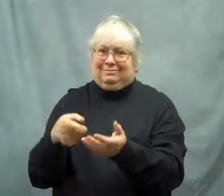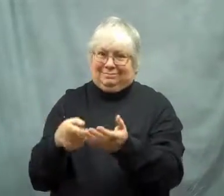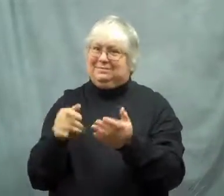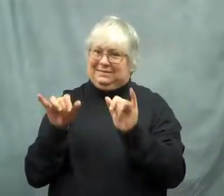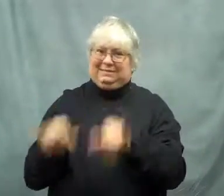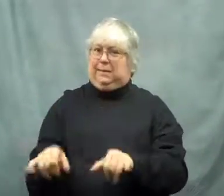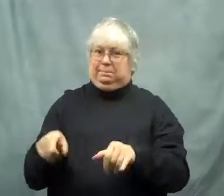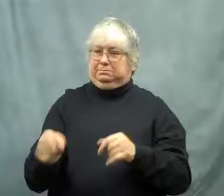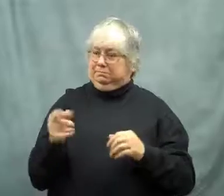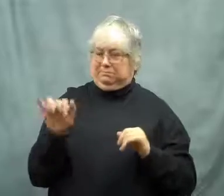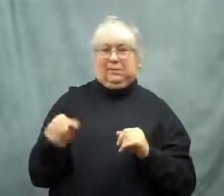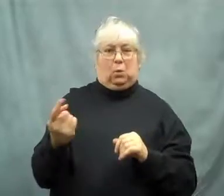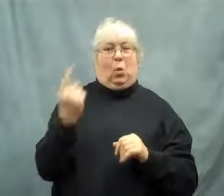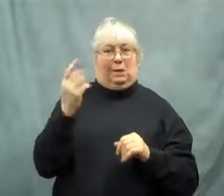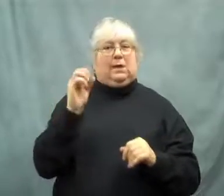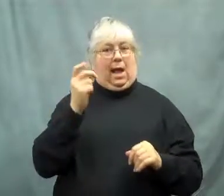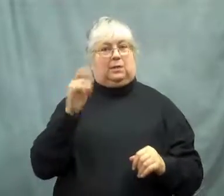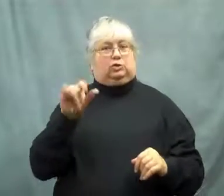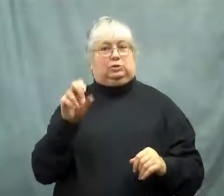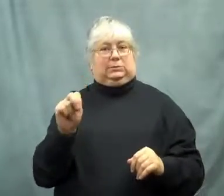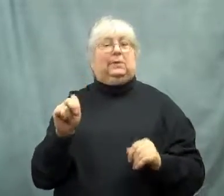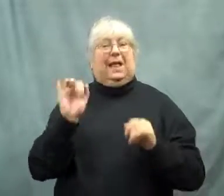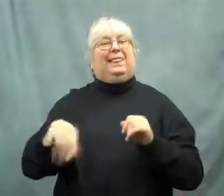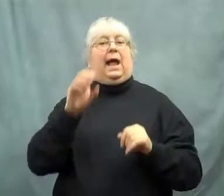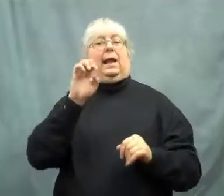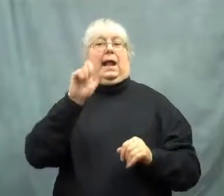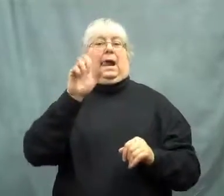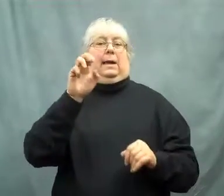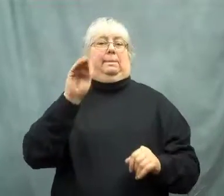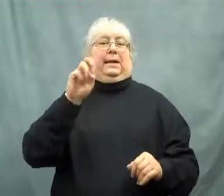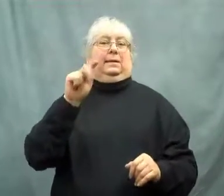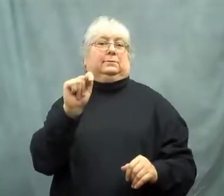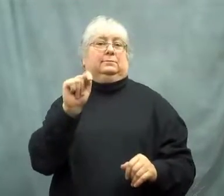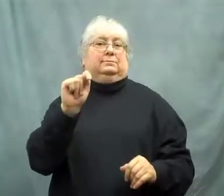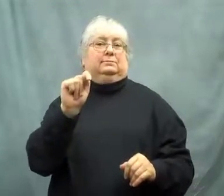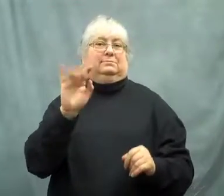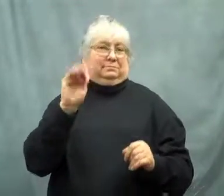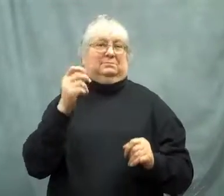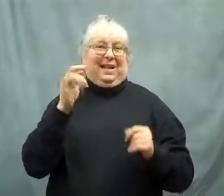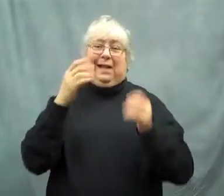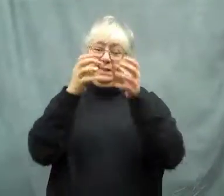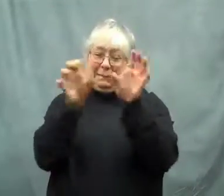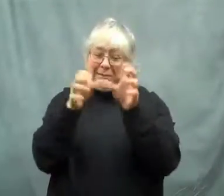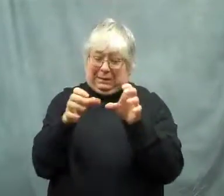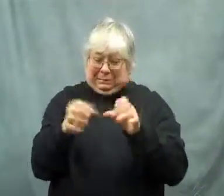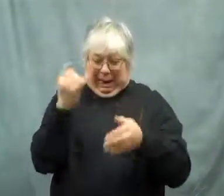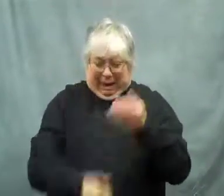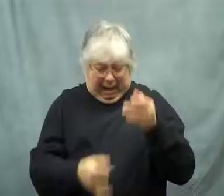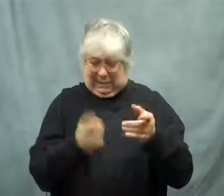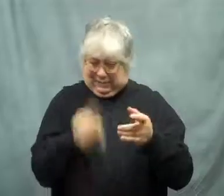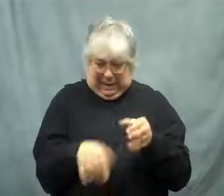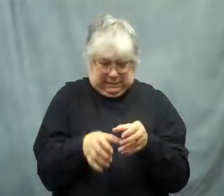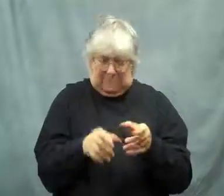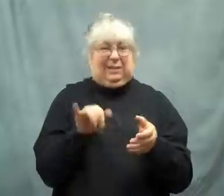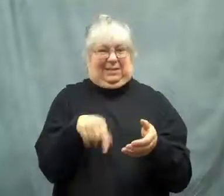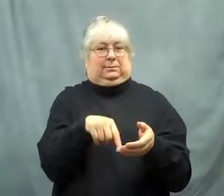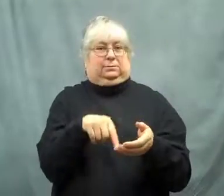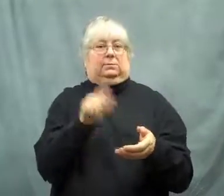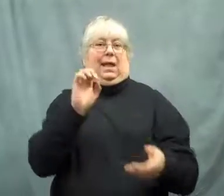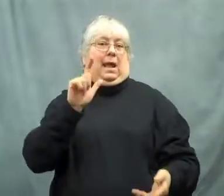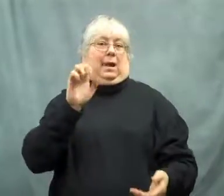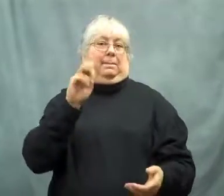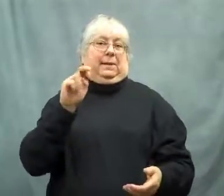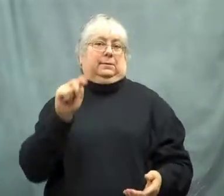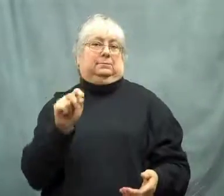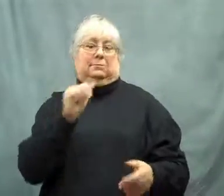The temporary names start with "unun" and the rest is related to the number of the element.